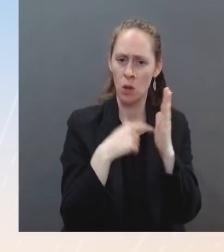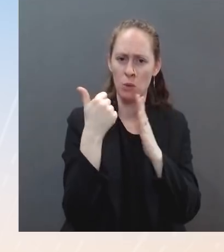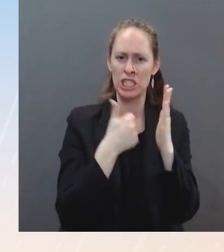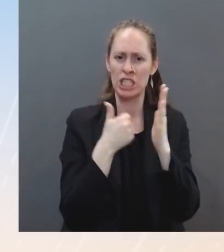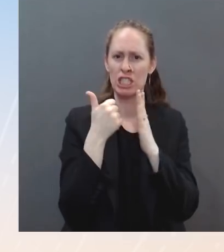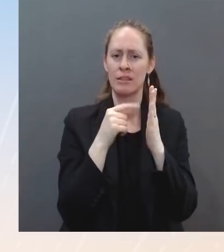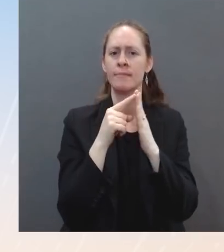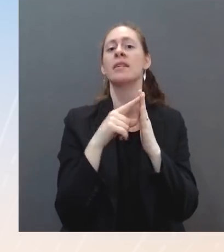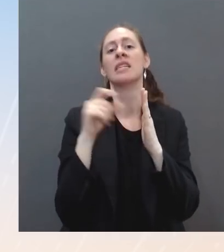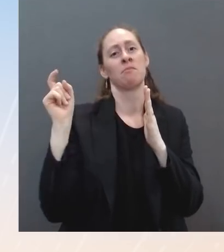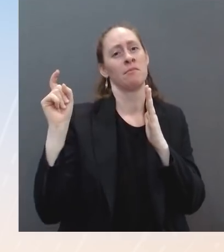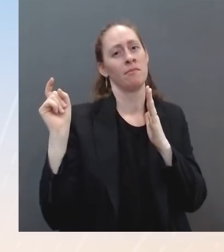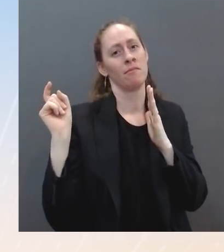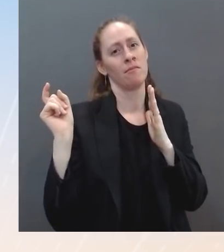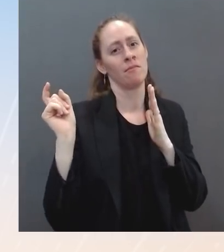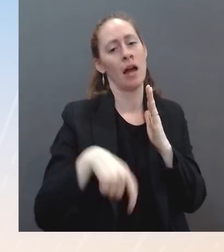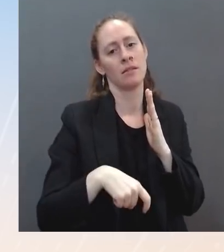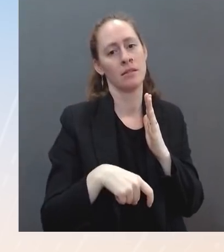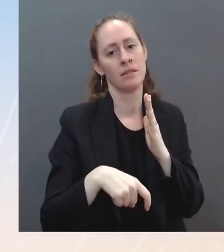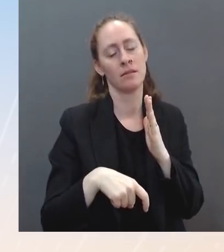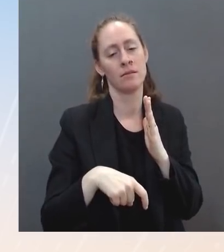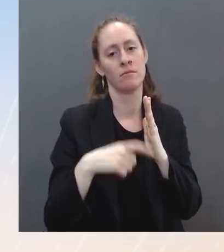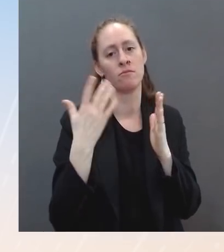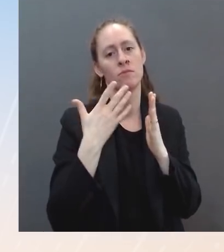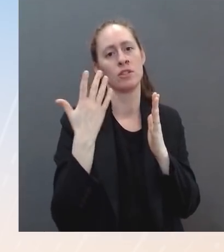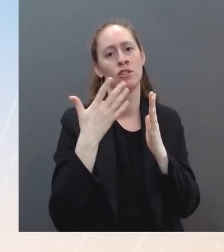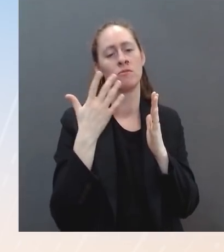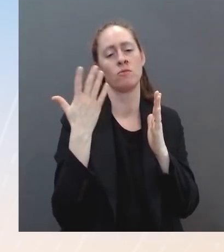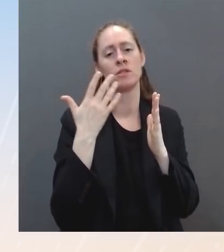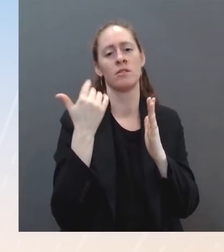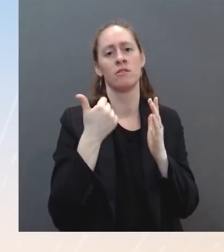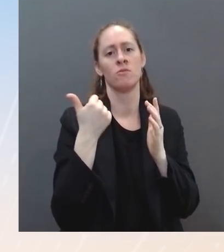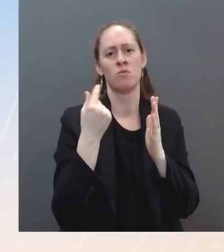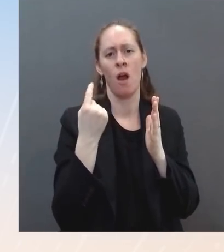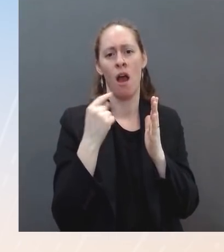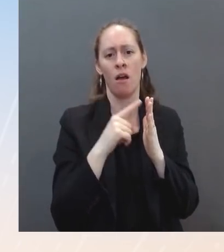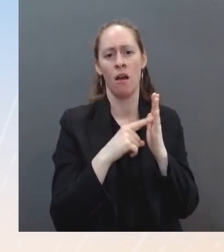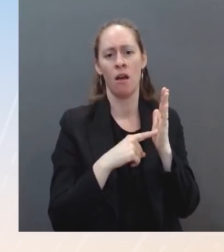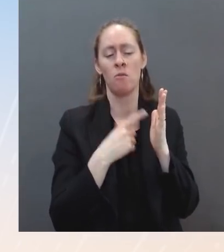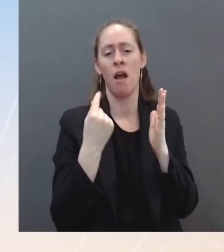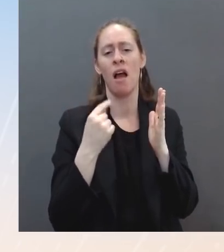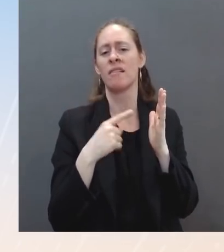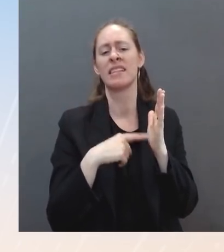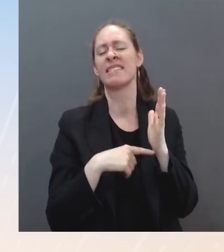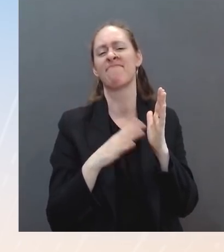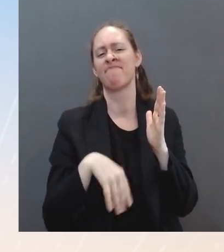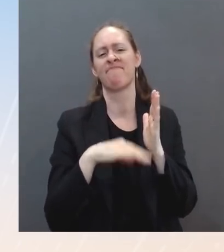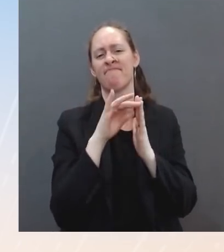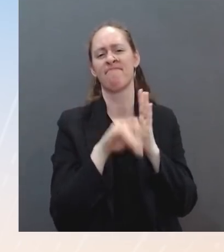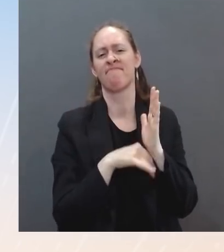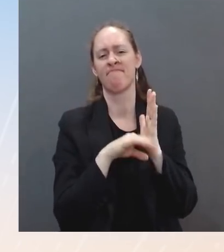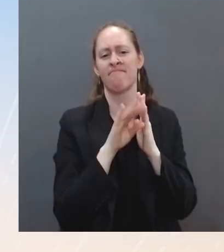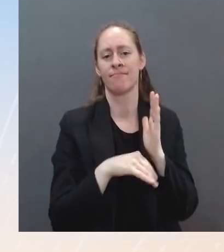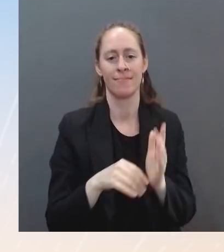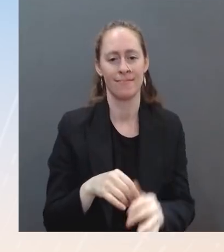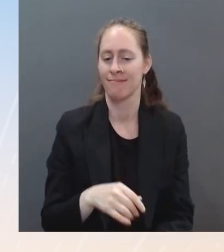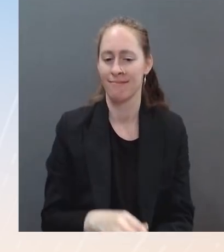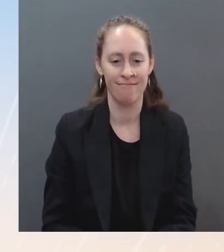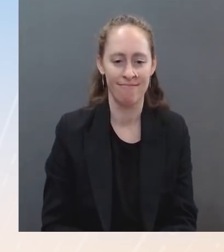Ms. Bedingfield: Well, obviously the specifics of this are continuing to be worked out, so I don't have a breakdown for you of exactly where that funding would go. This is a live negotiation.